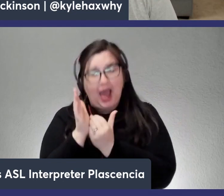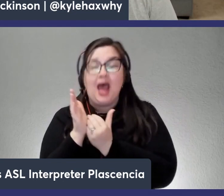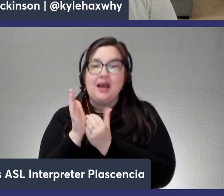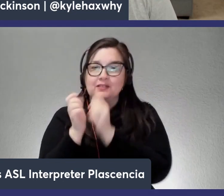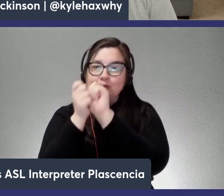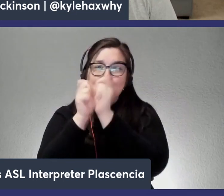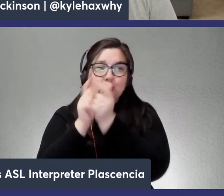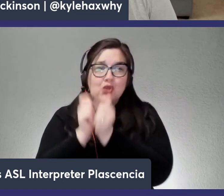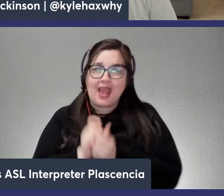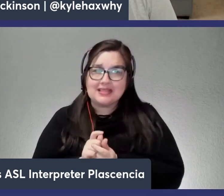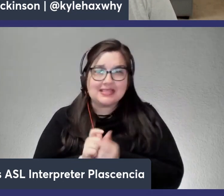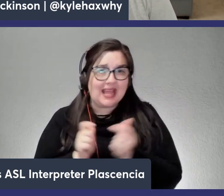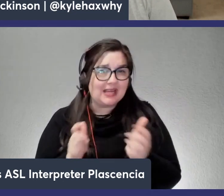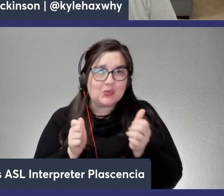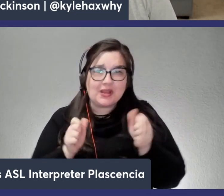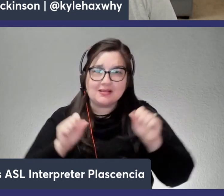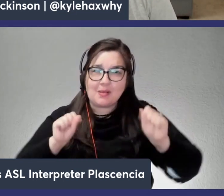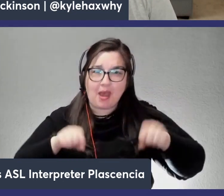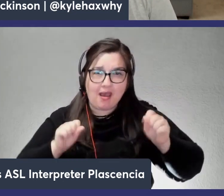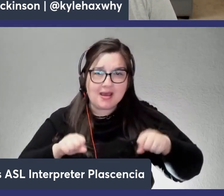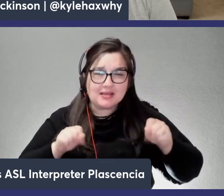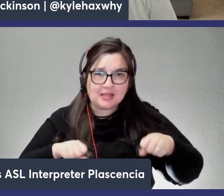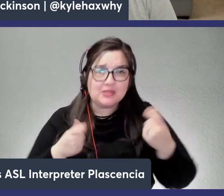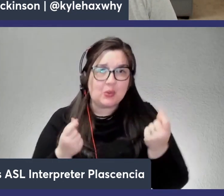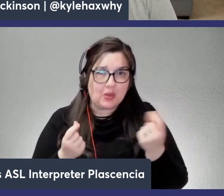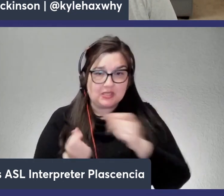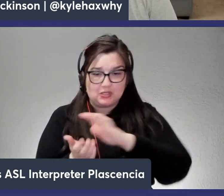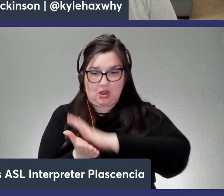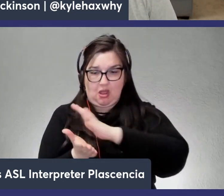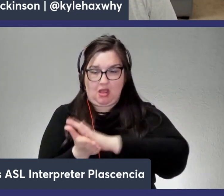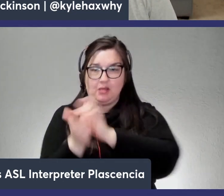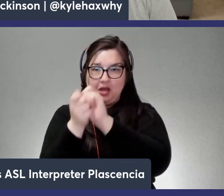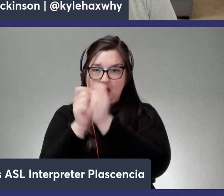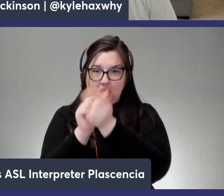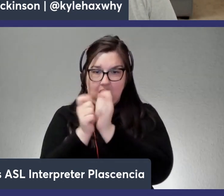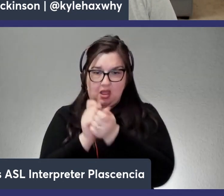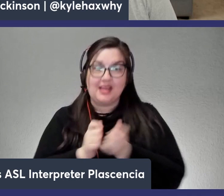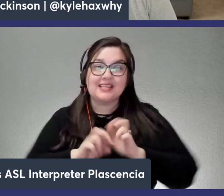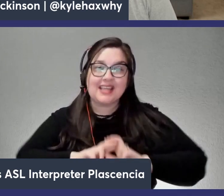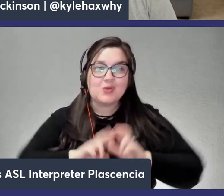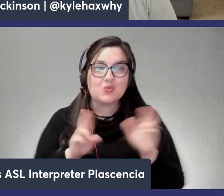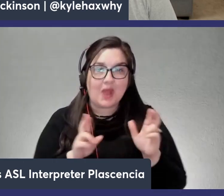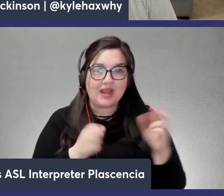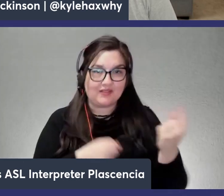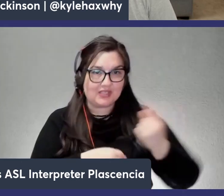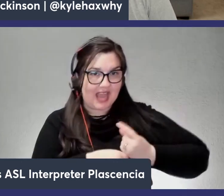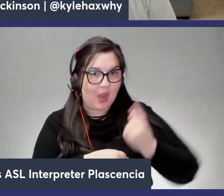This is where you can do the document translation and get ready for the day a one in the new language,